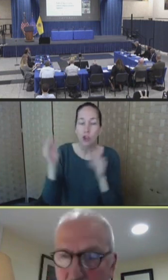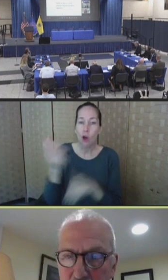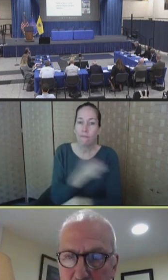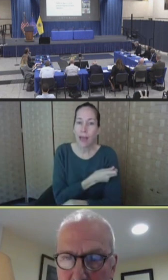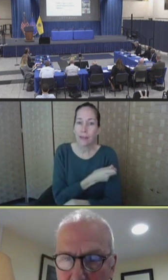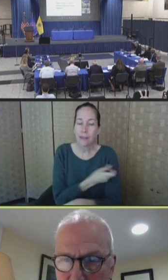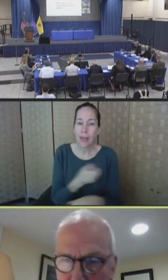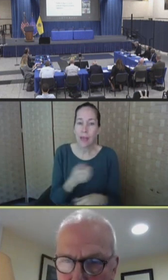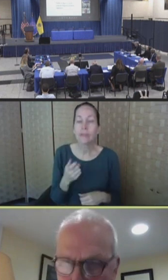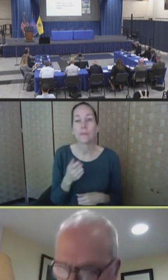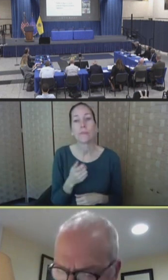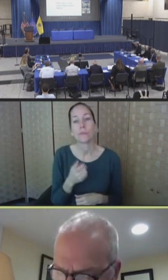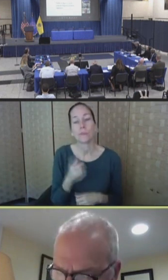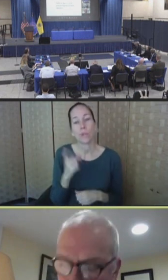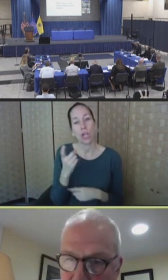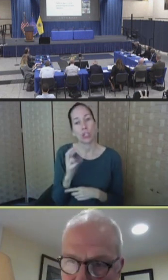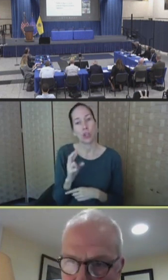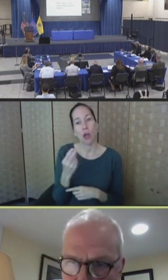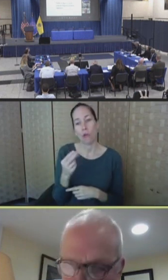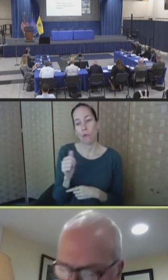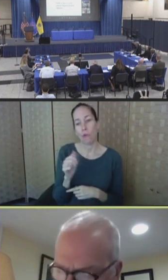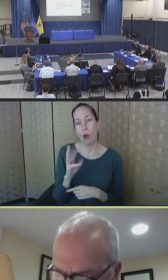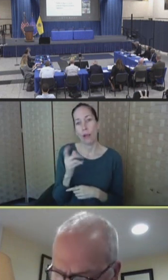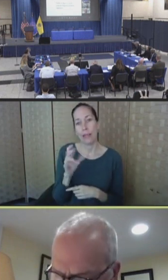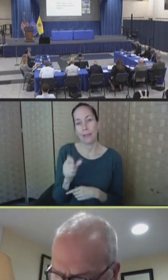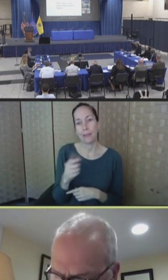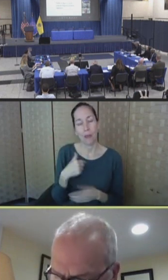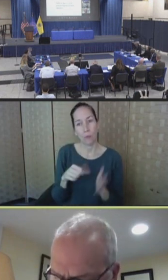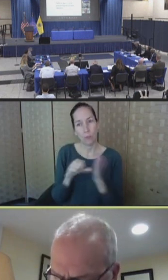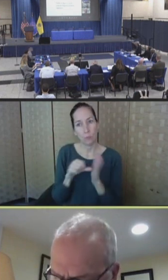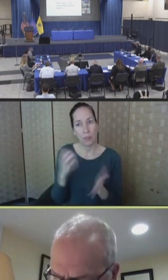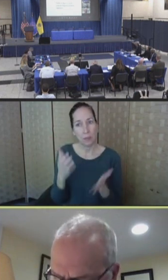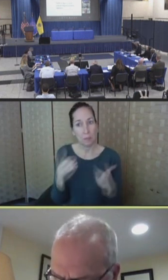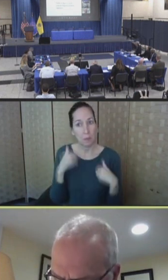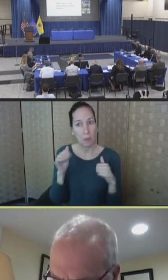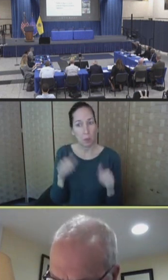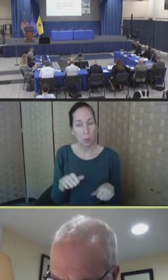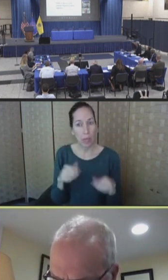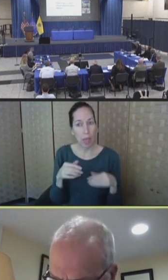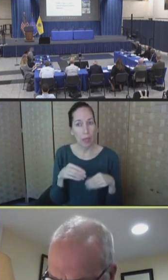I was impressed that we may be able to sell adult vaccines for more than infectious prevention if